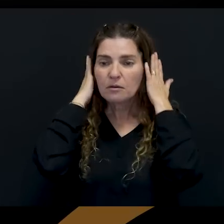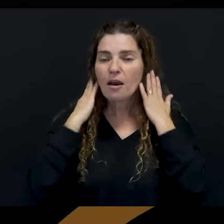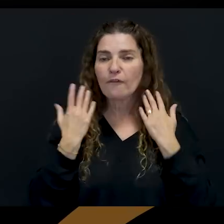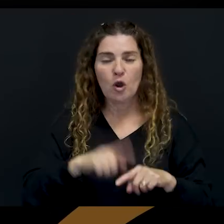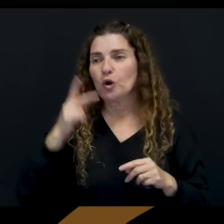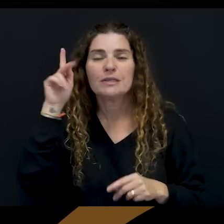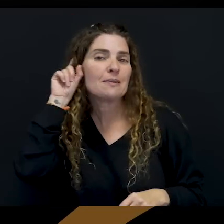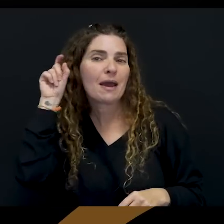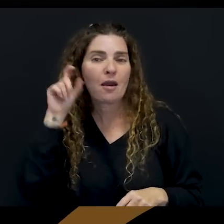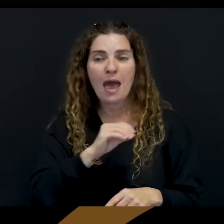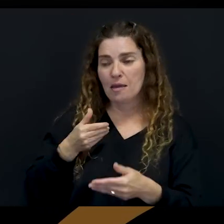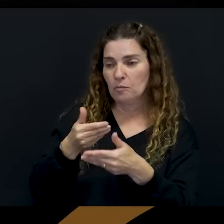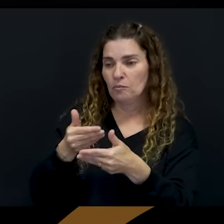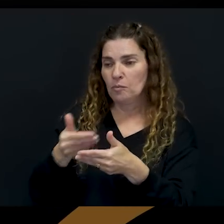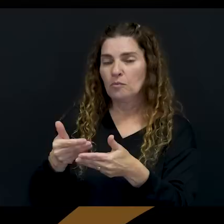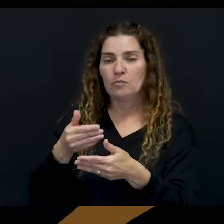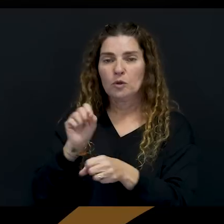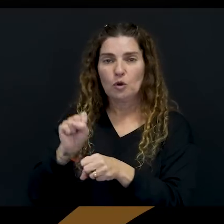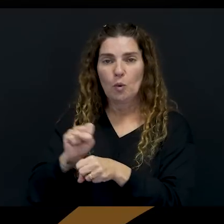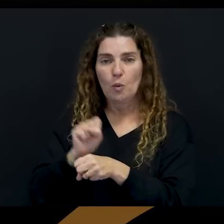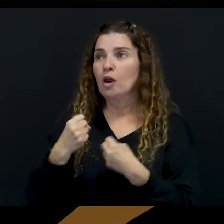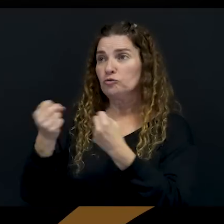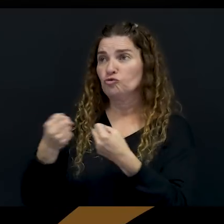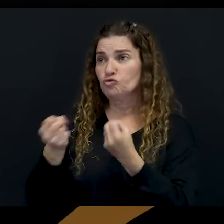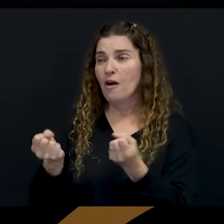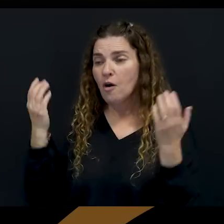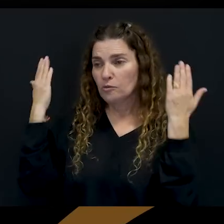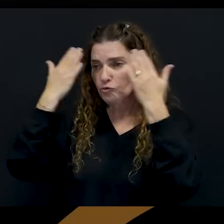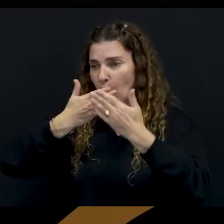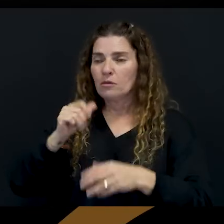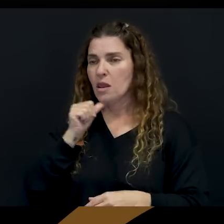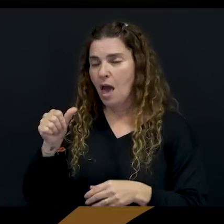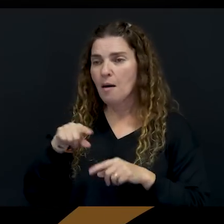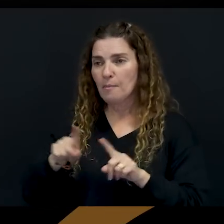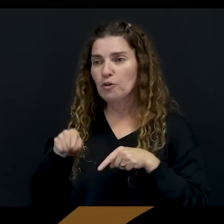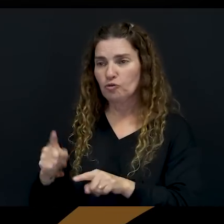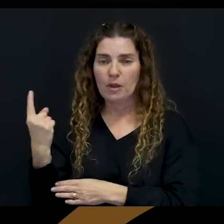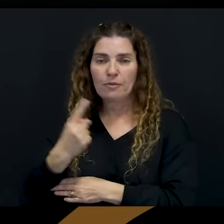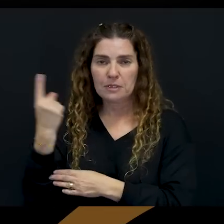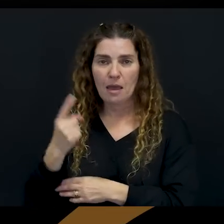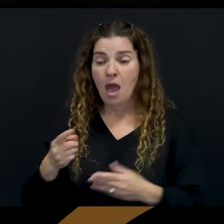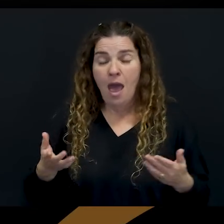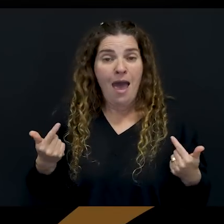so I could drive home before dark. You see, I didn't want people to know that I wasn't normal.